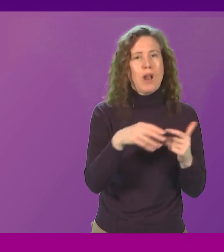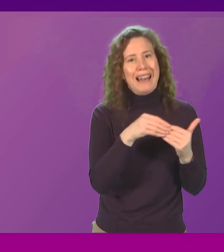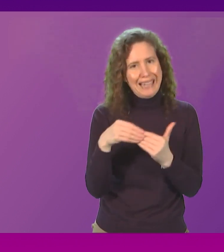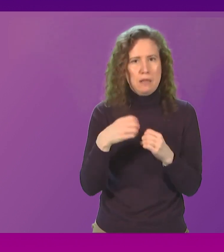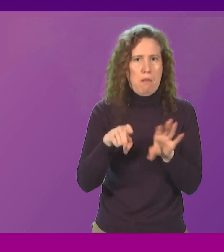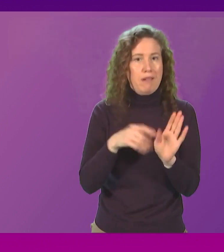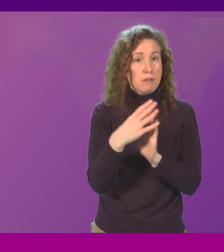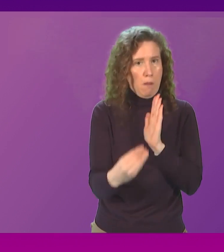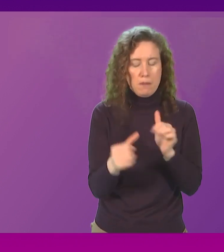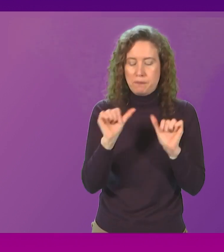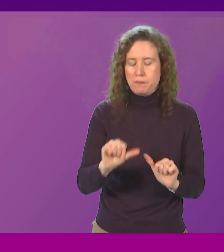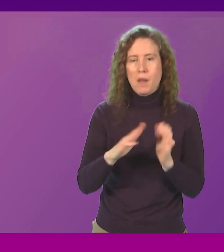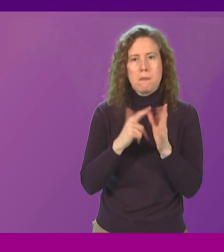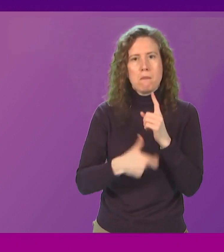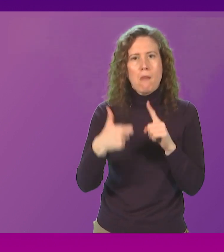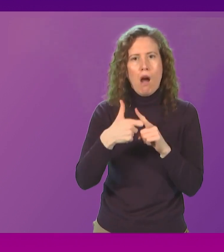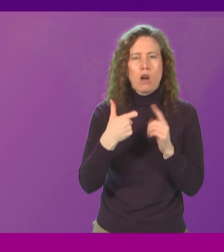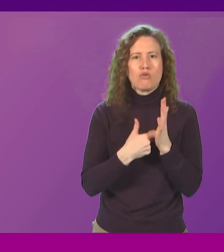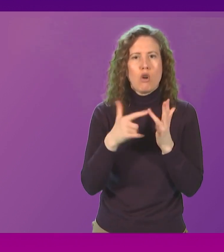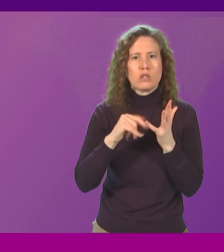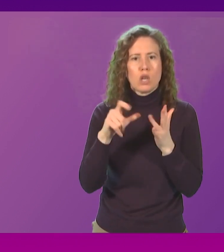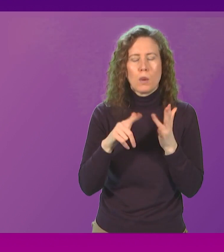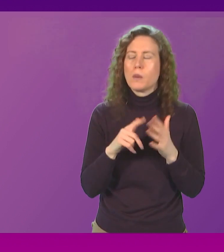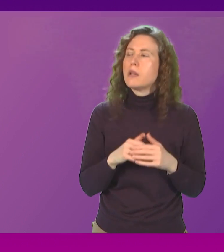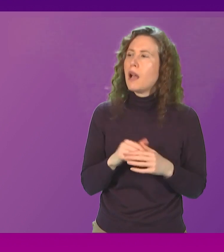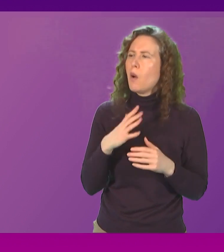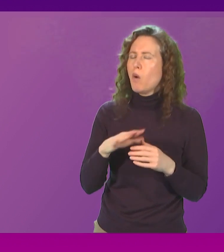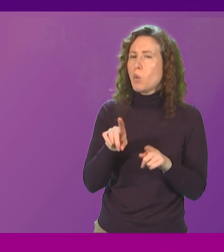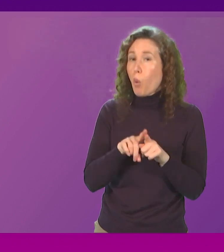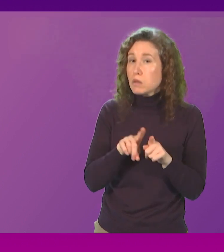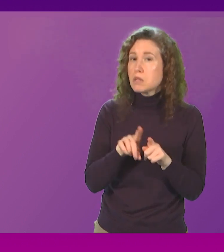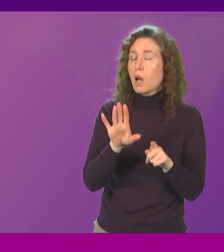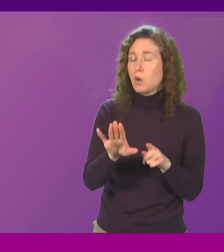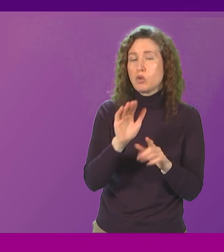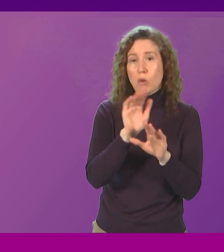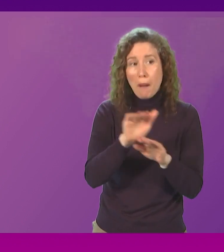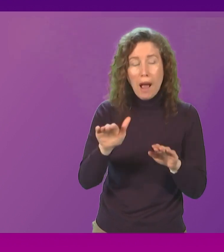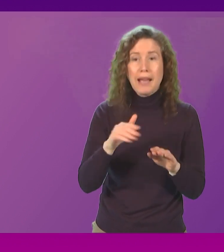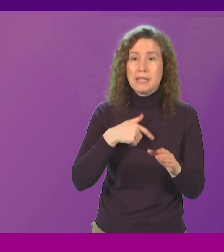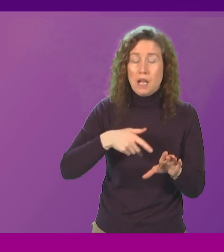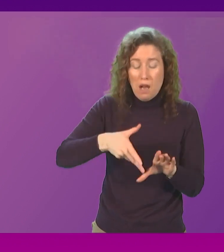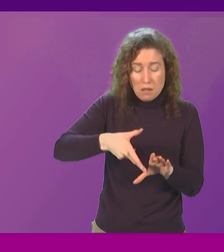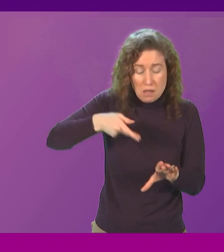The IPCC report is also a reminder that extracting every last drop of oil and gas today will